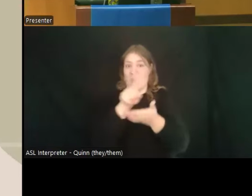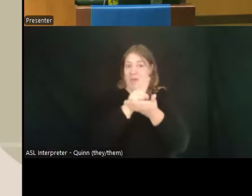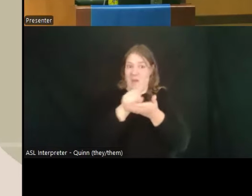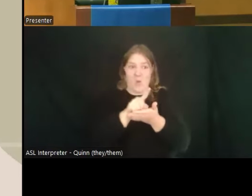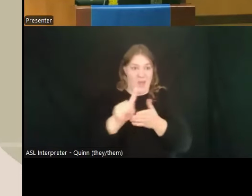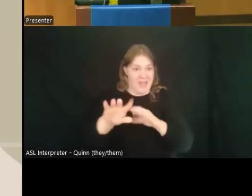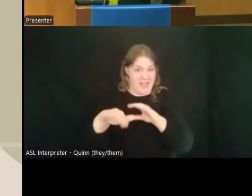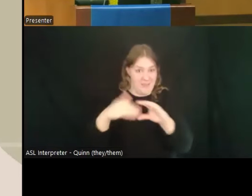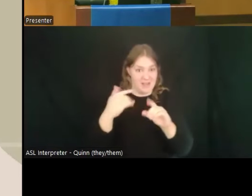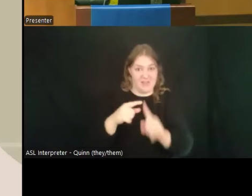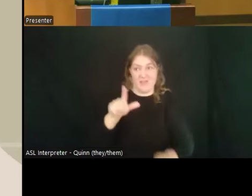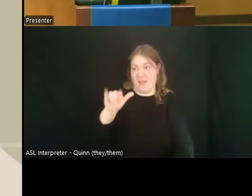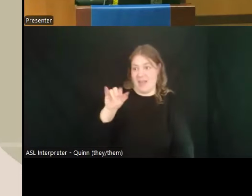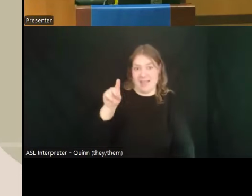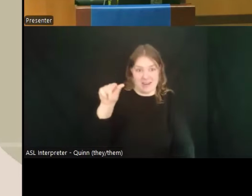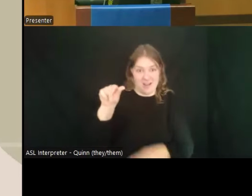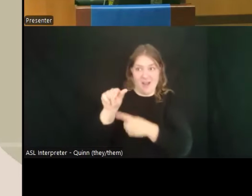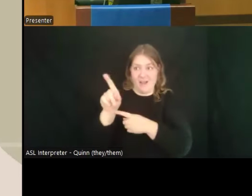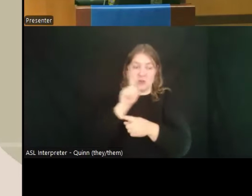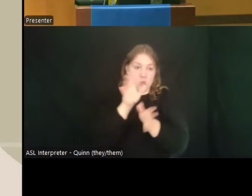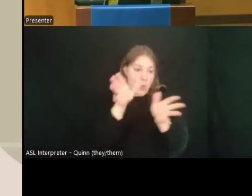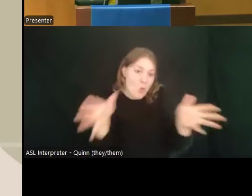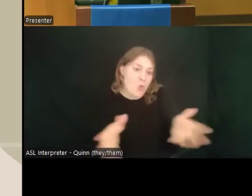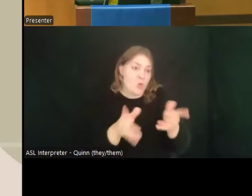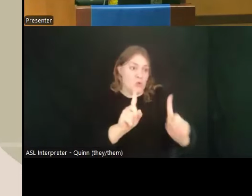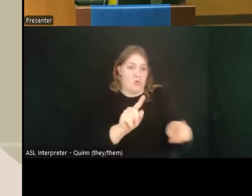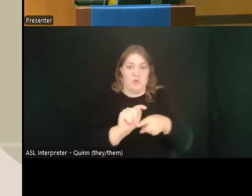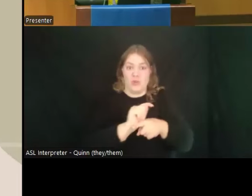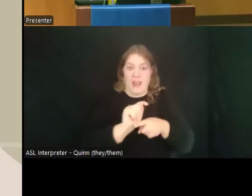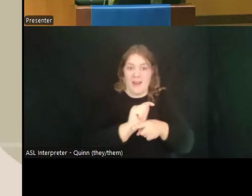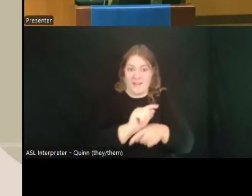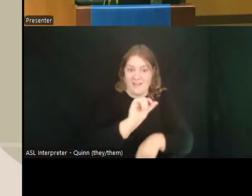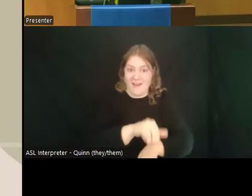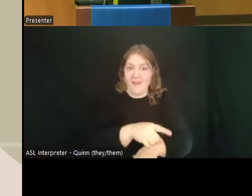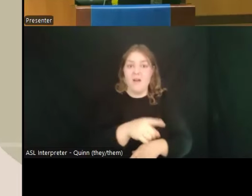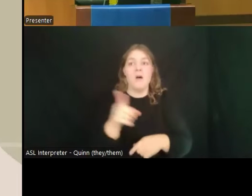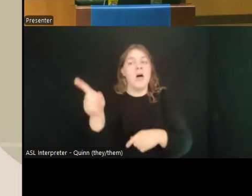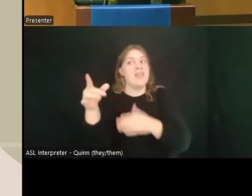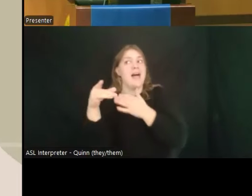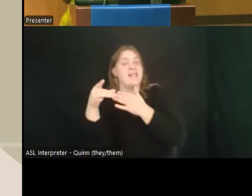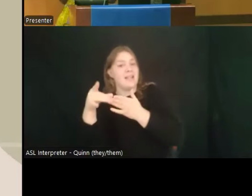a training she's really encouraging us to go too and that leadership commitment really shows up